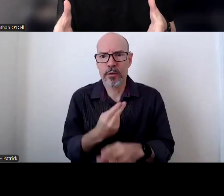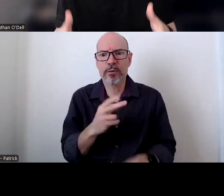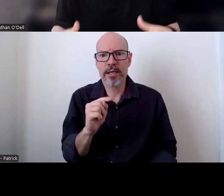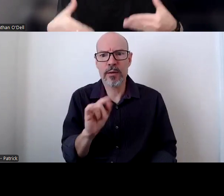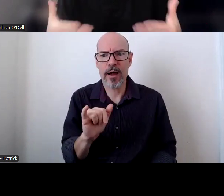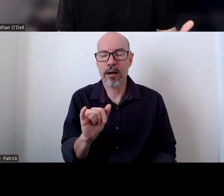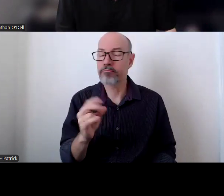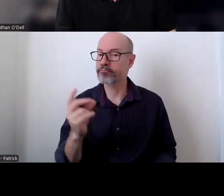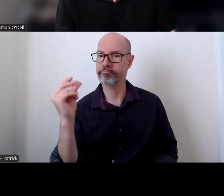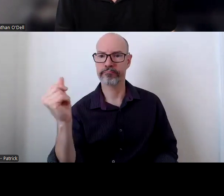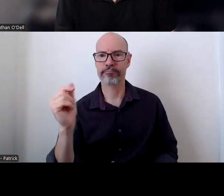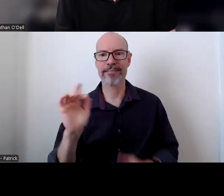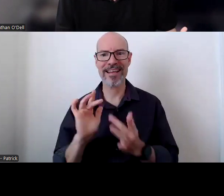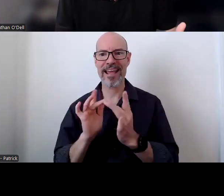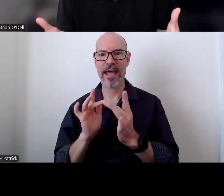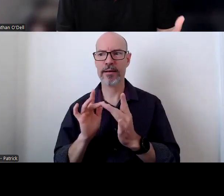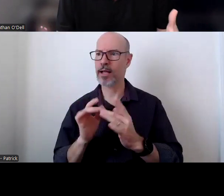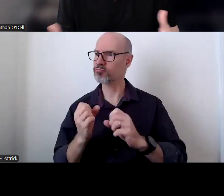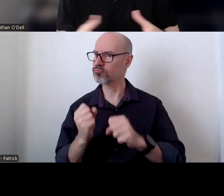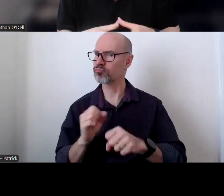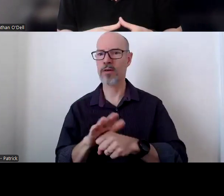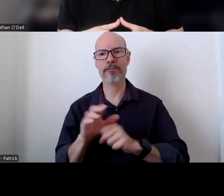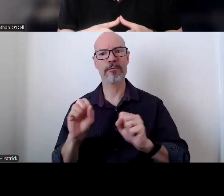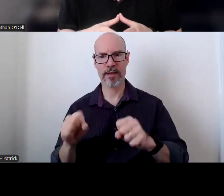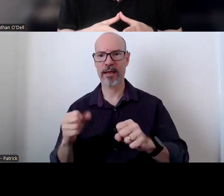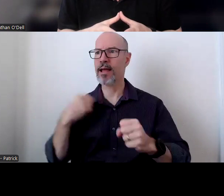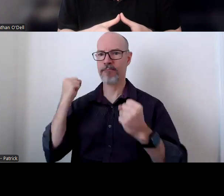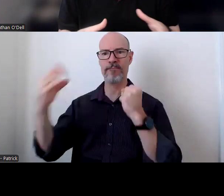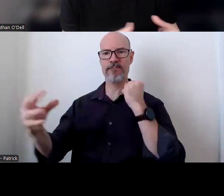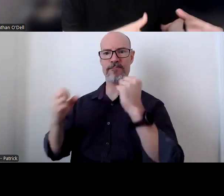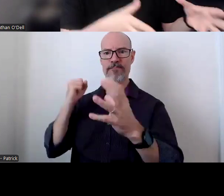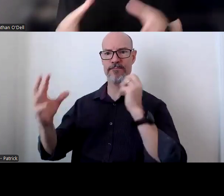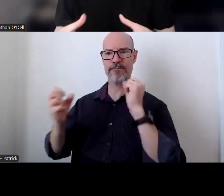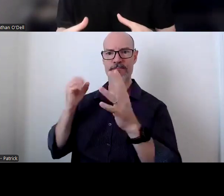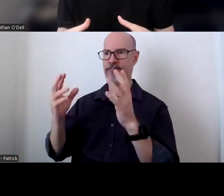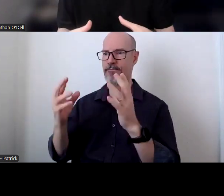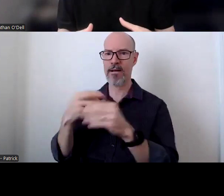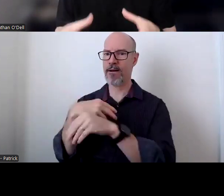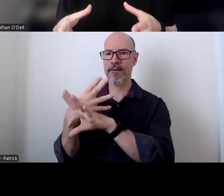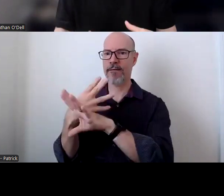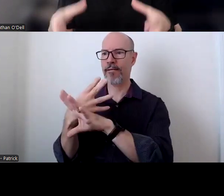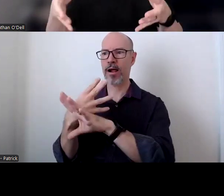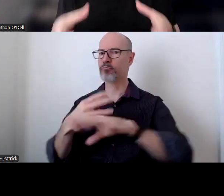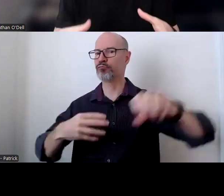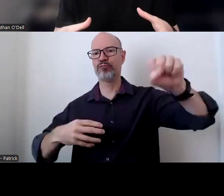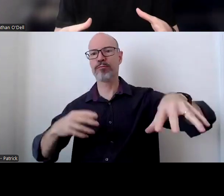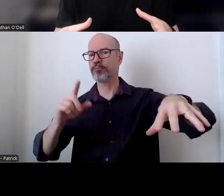But as soon as the internet was sufficiently robust to allow for visual communication between two people, everybody switched